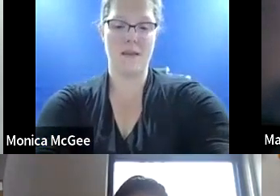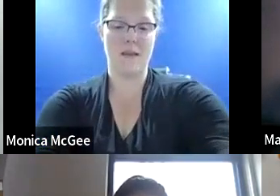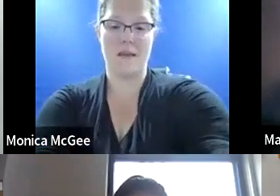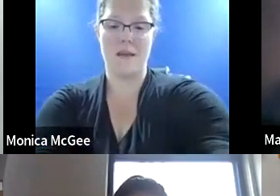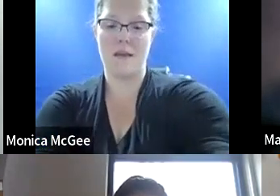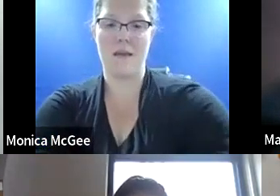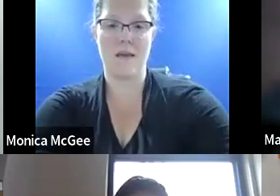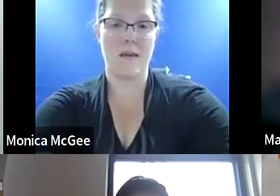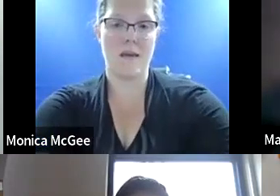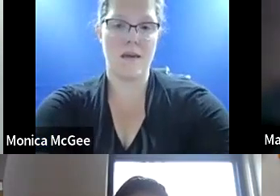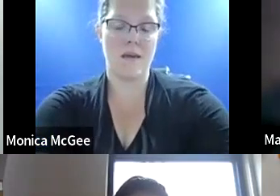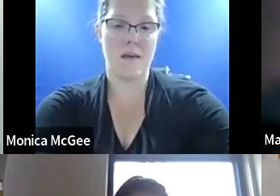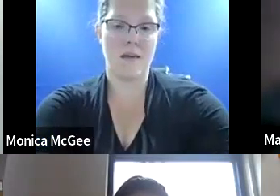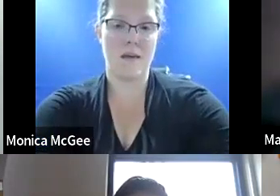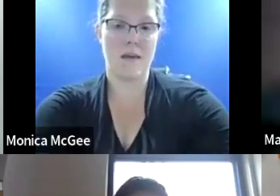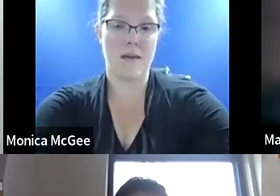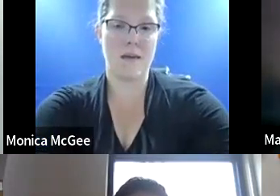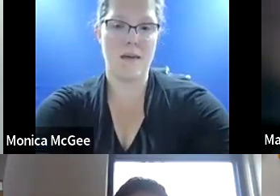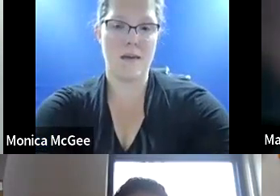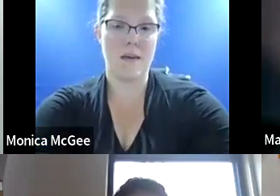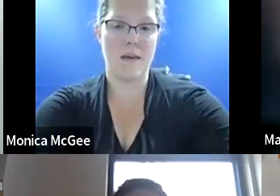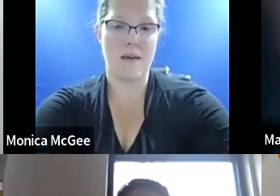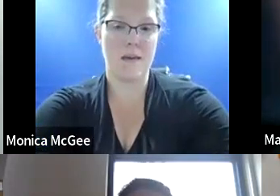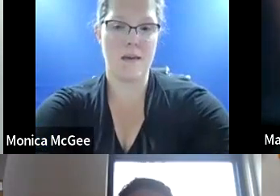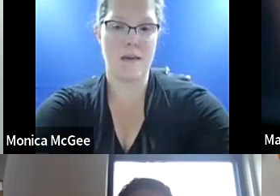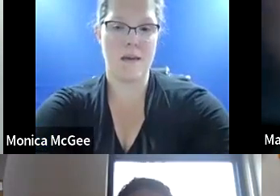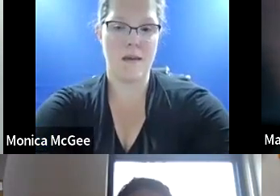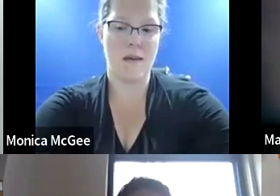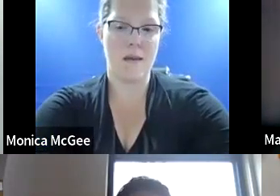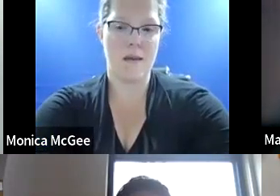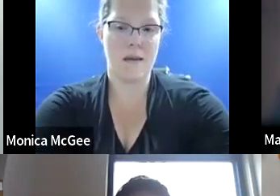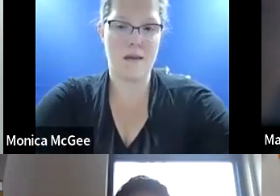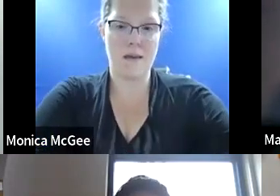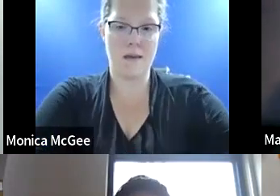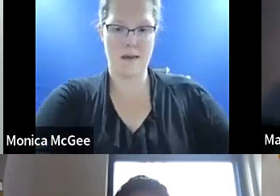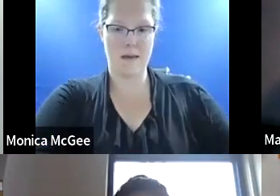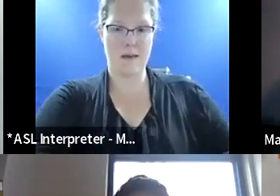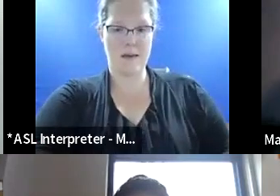OKAY. WE DO HAVE CLOSED CAPTIONING FOR TODAY'S CALL AS WELL.